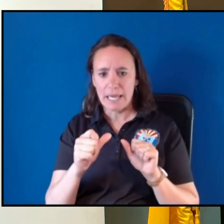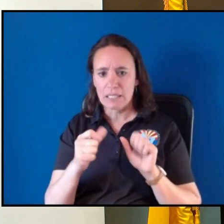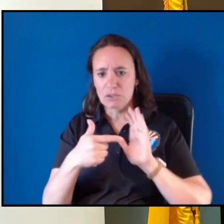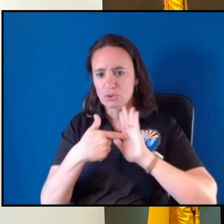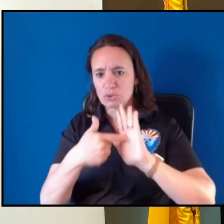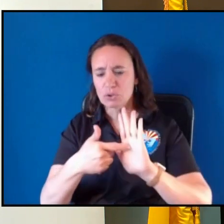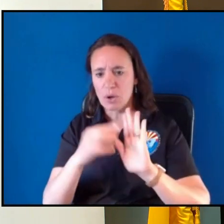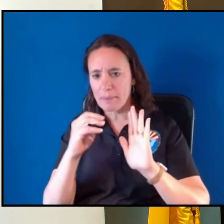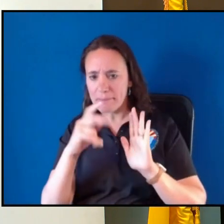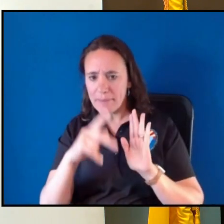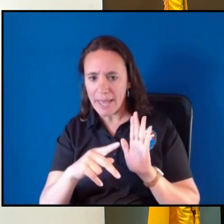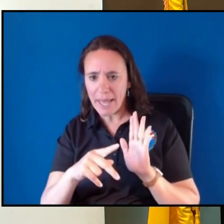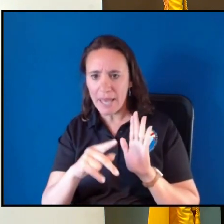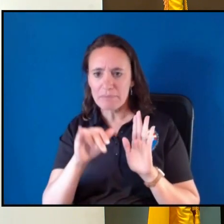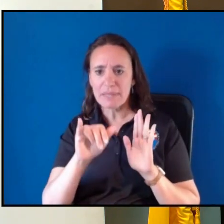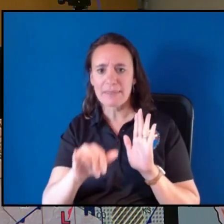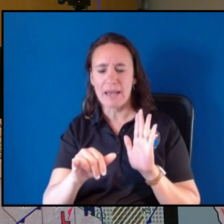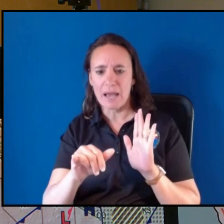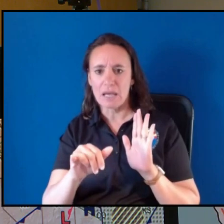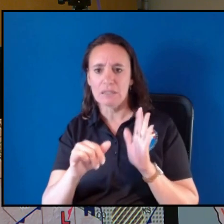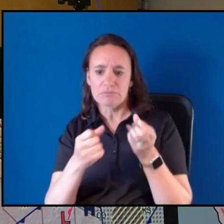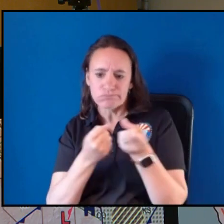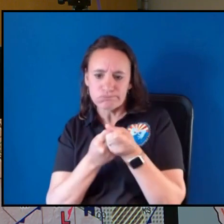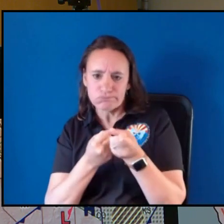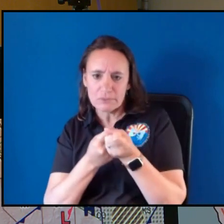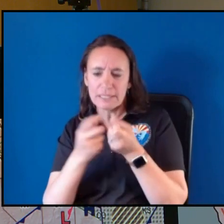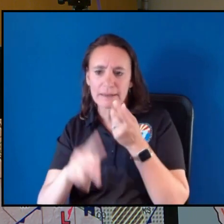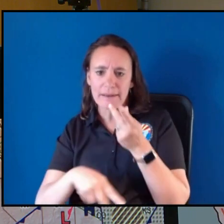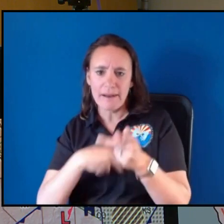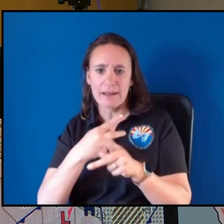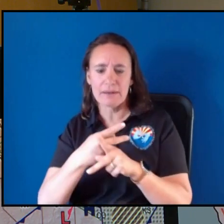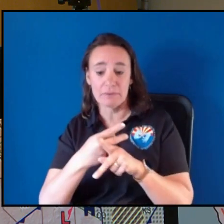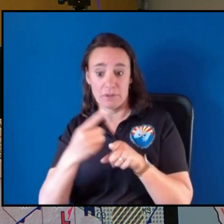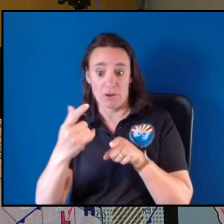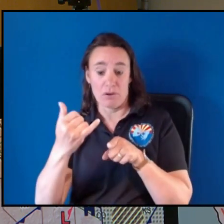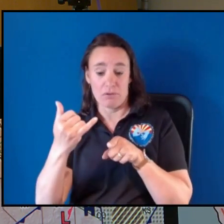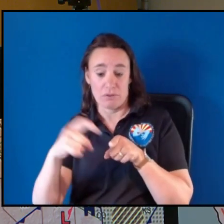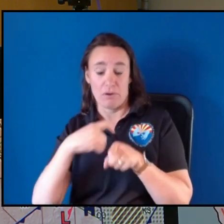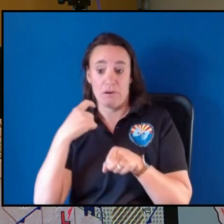that hand holding. We actually get calls and we perform those